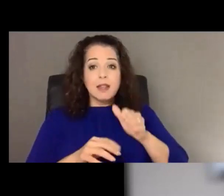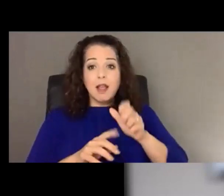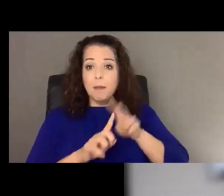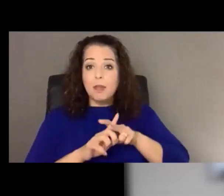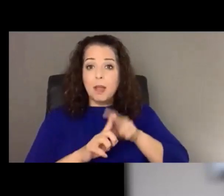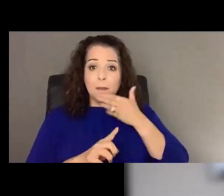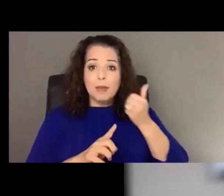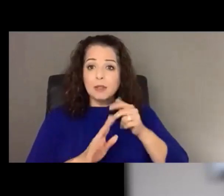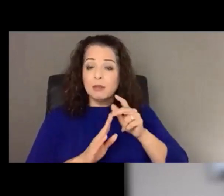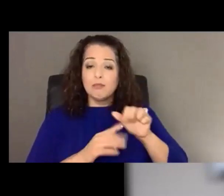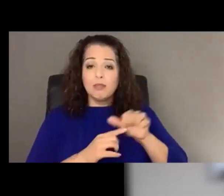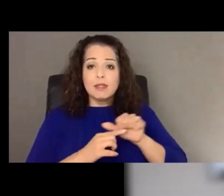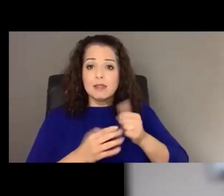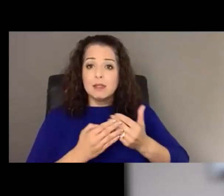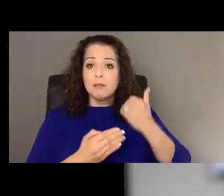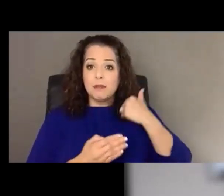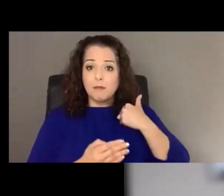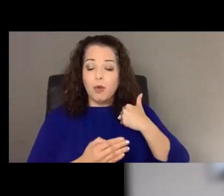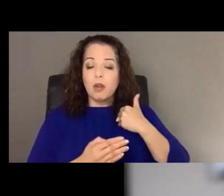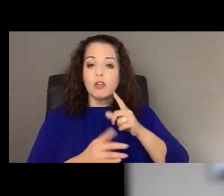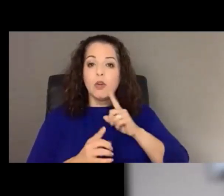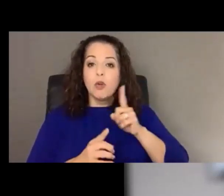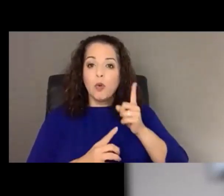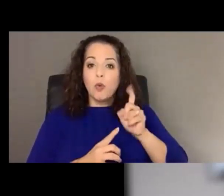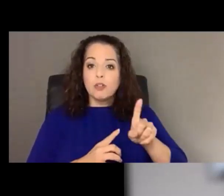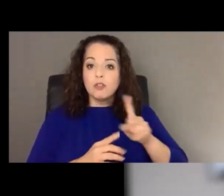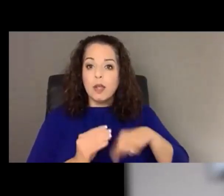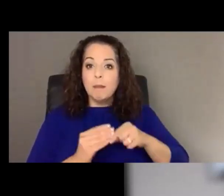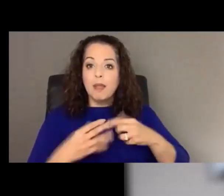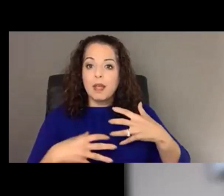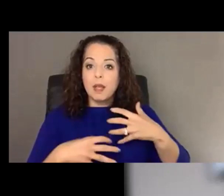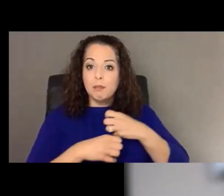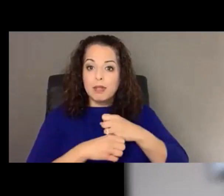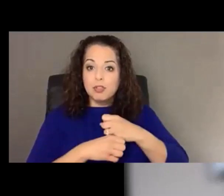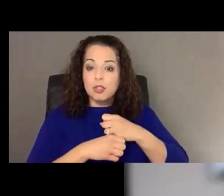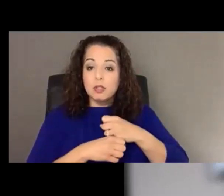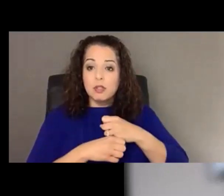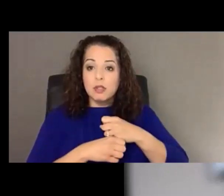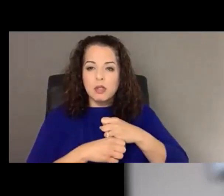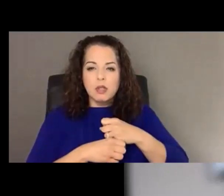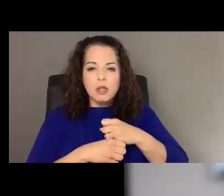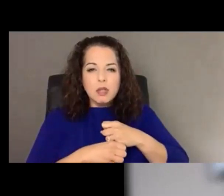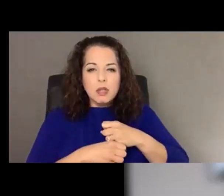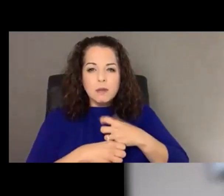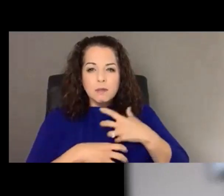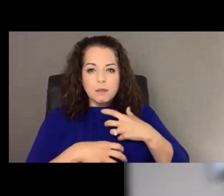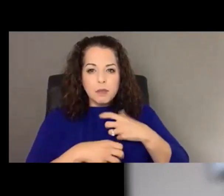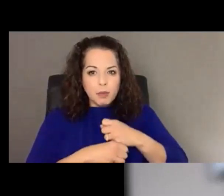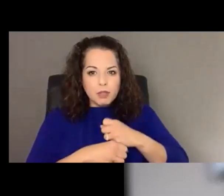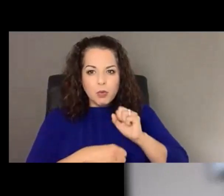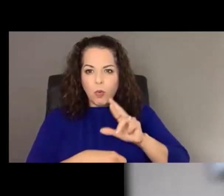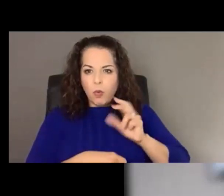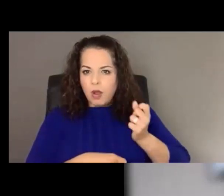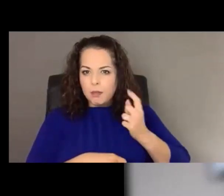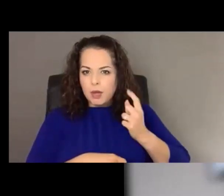So it's a question about the compression. Comprehension? Perhaps.